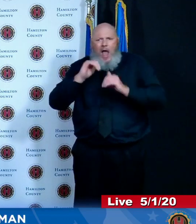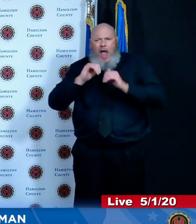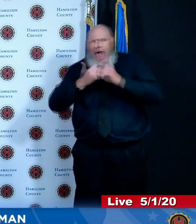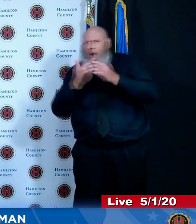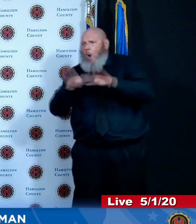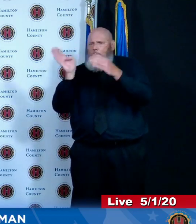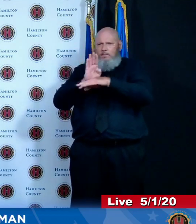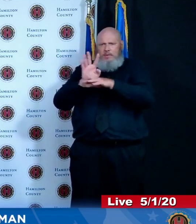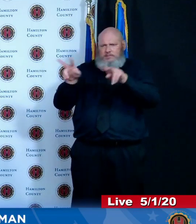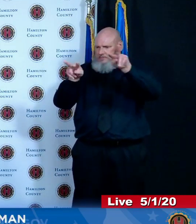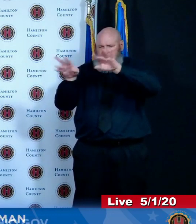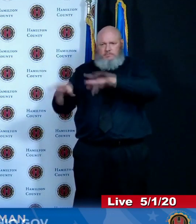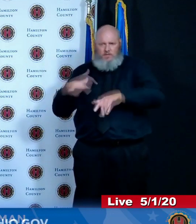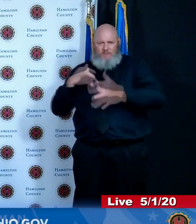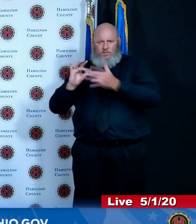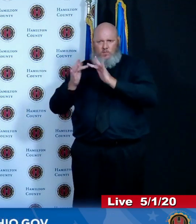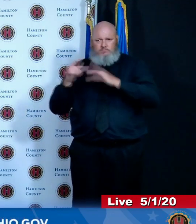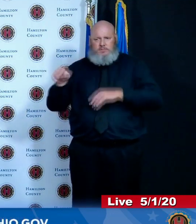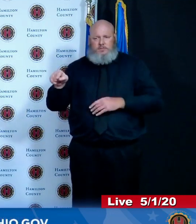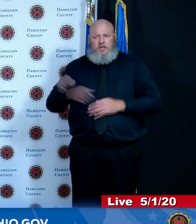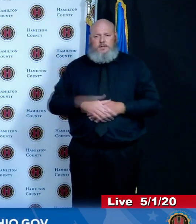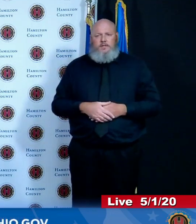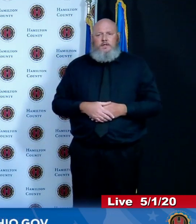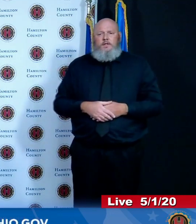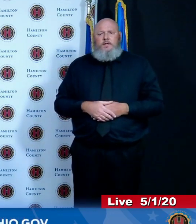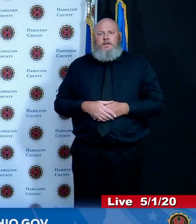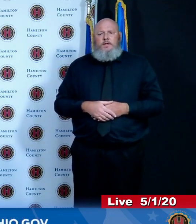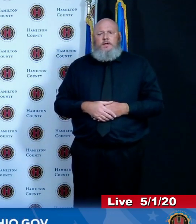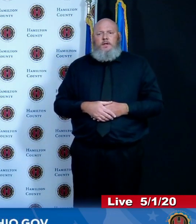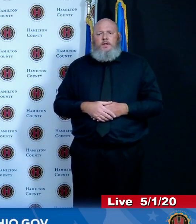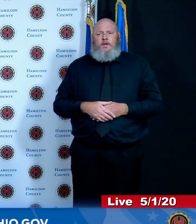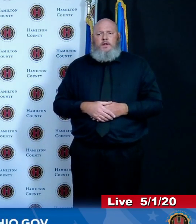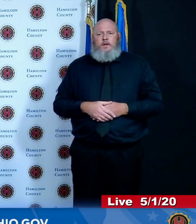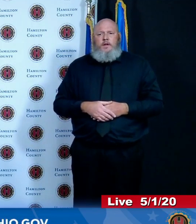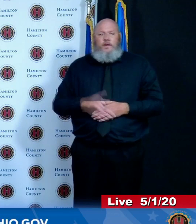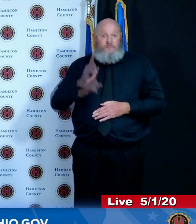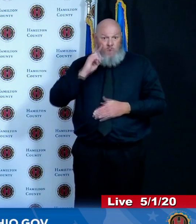although the director has indicated that there are now task forces being formed